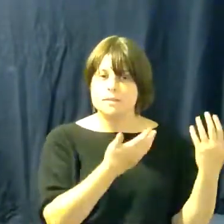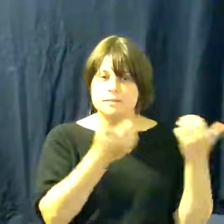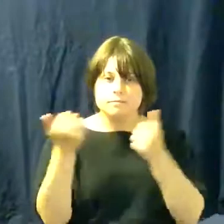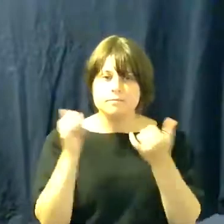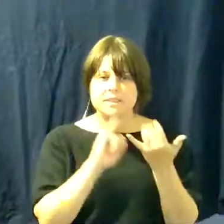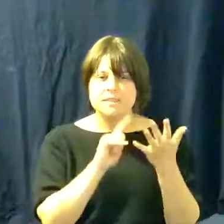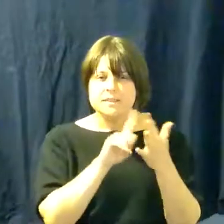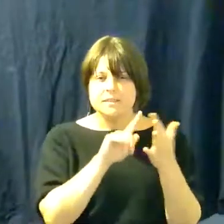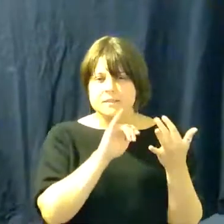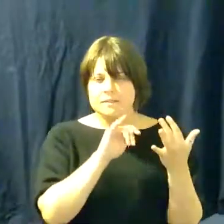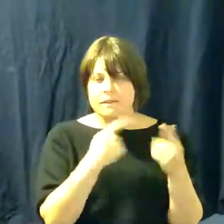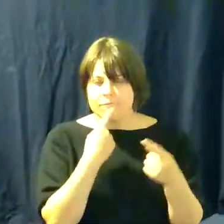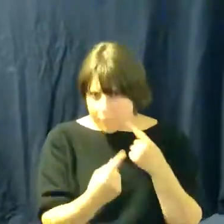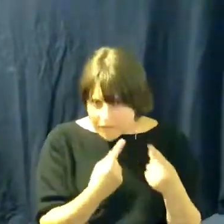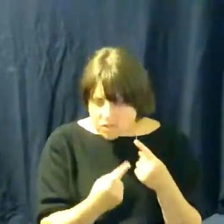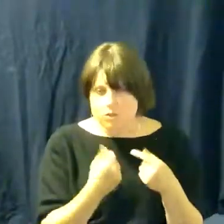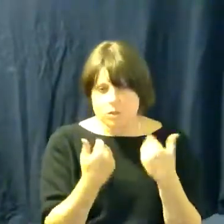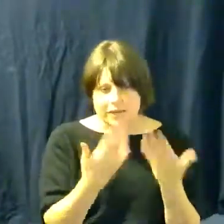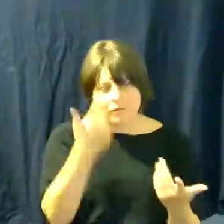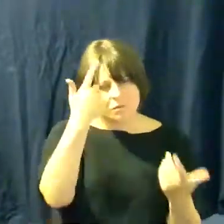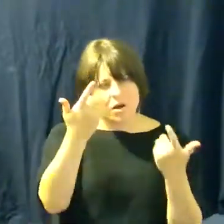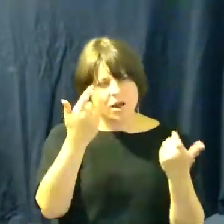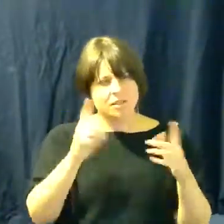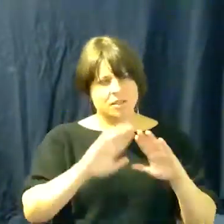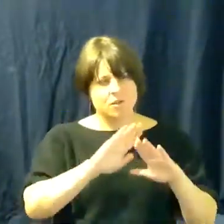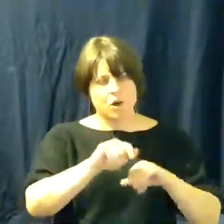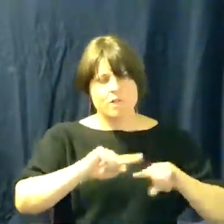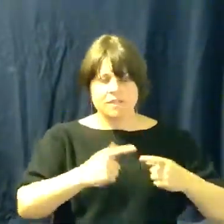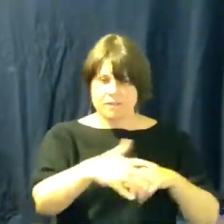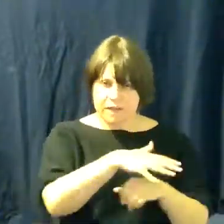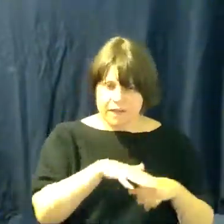is a wellness soechl assessment, and going through those questions can start